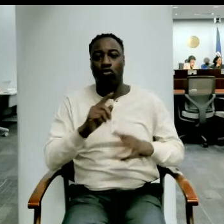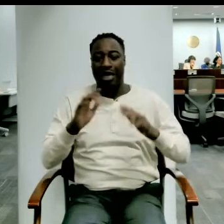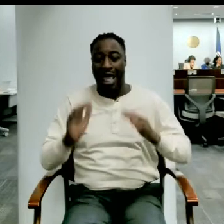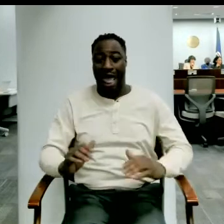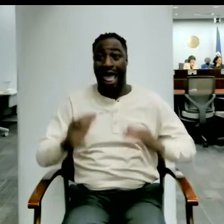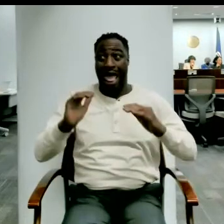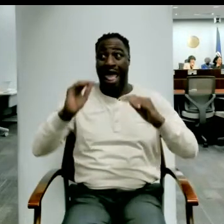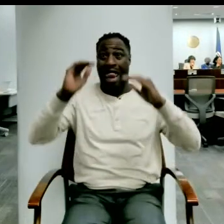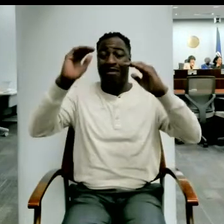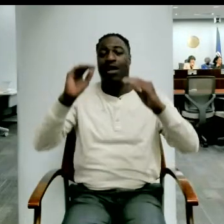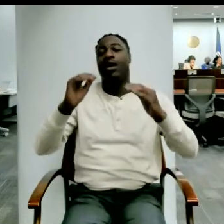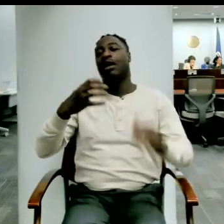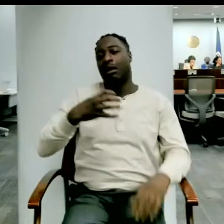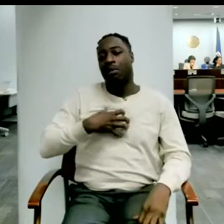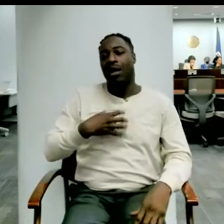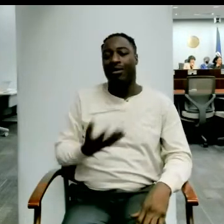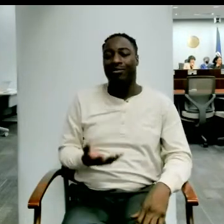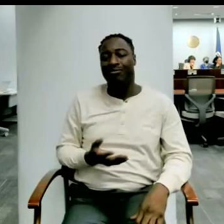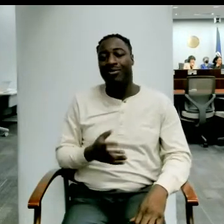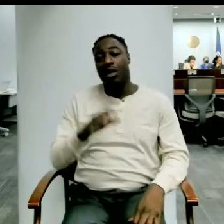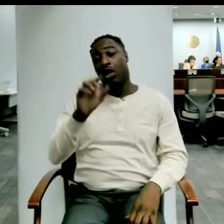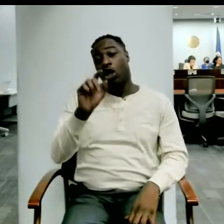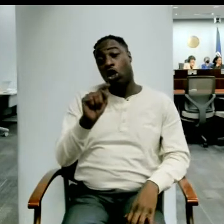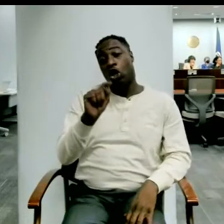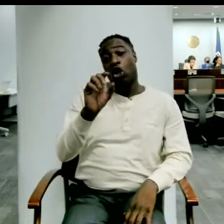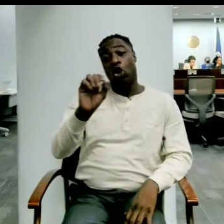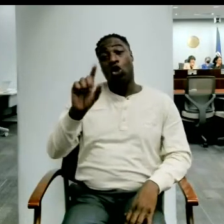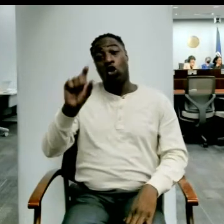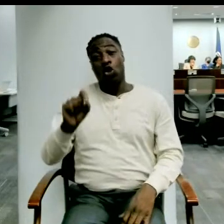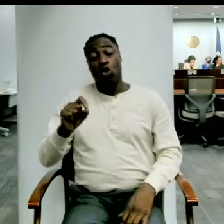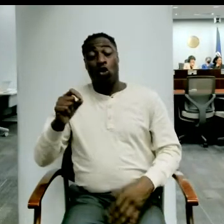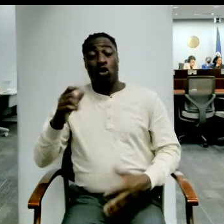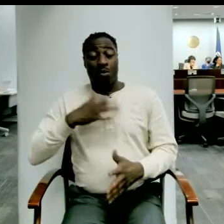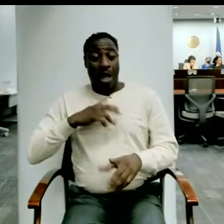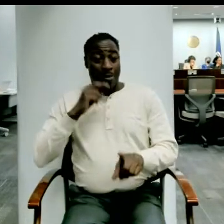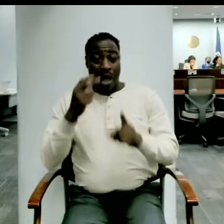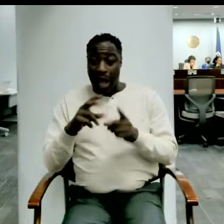complain about that those tools are in my view are no different from the